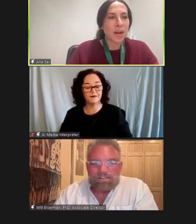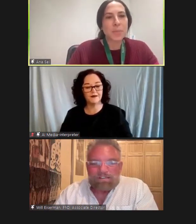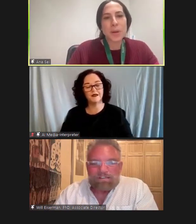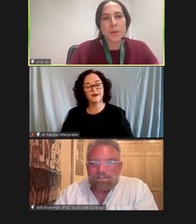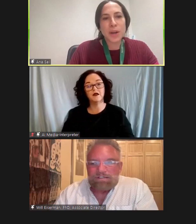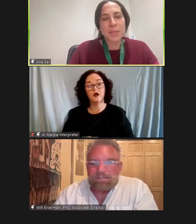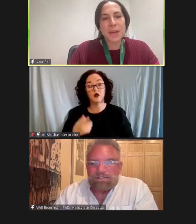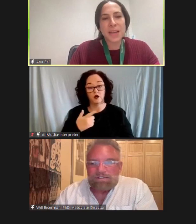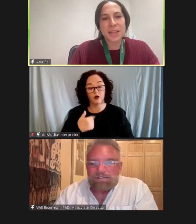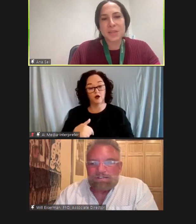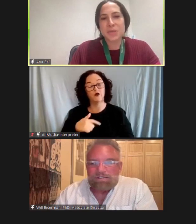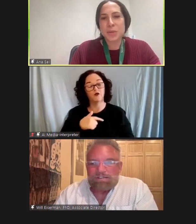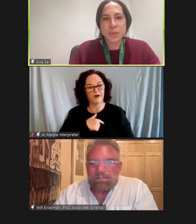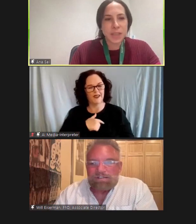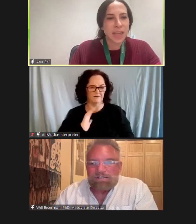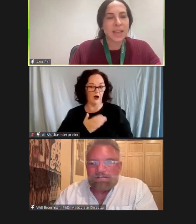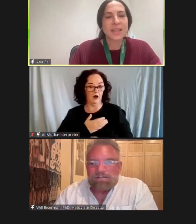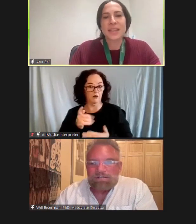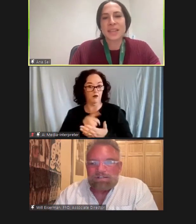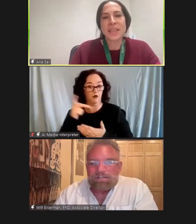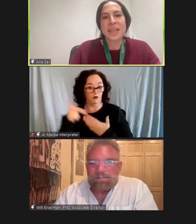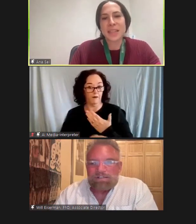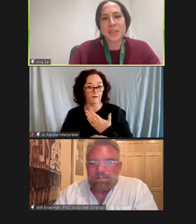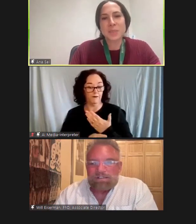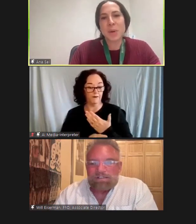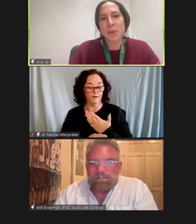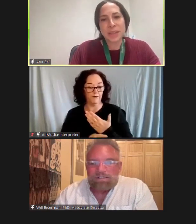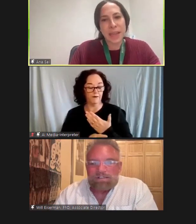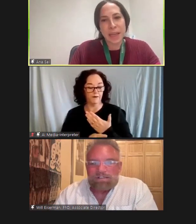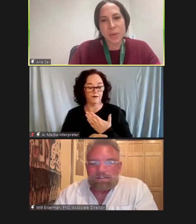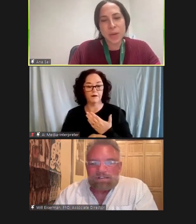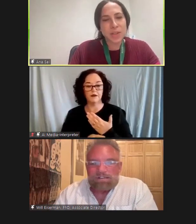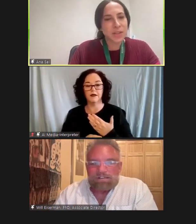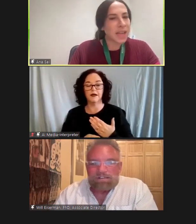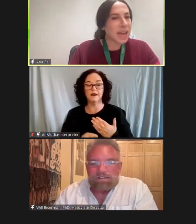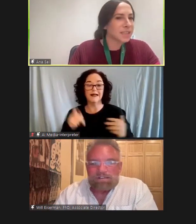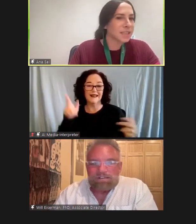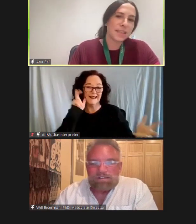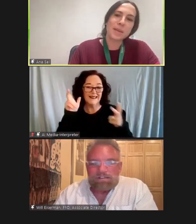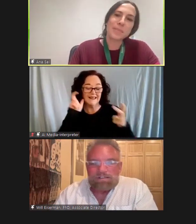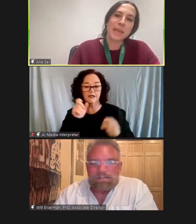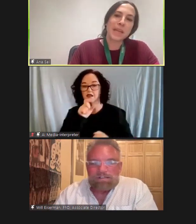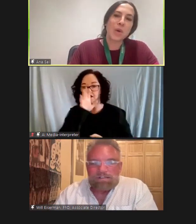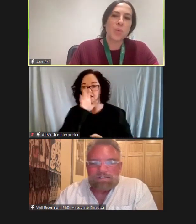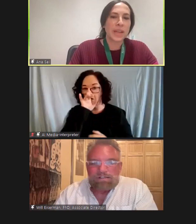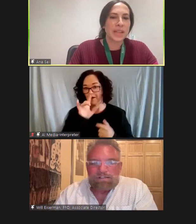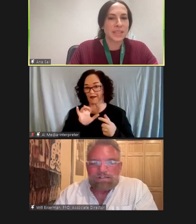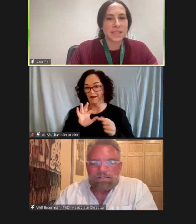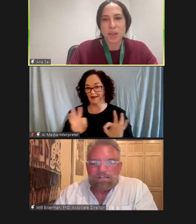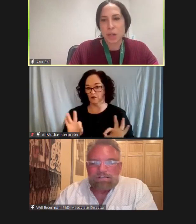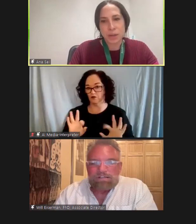program is truly listening and spoken